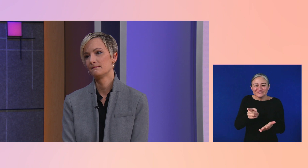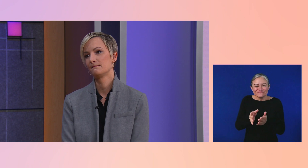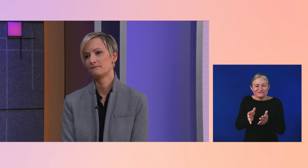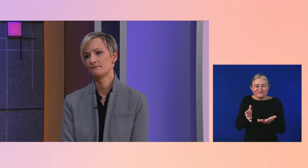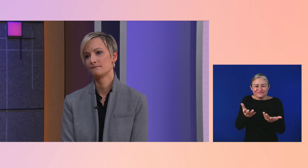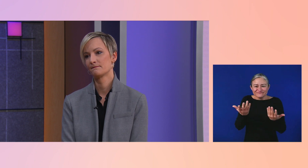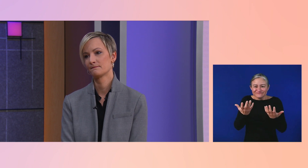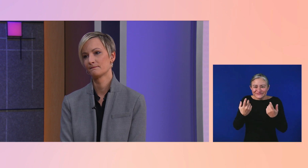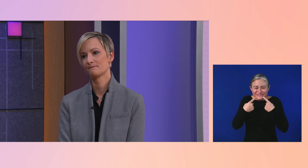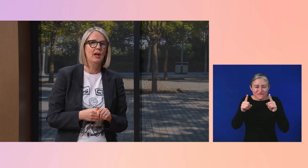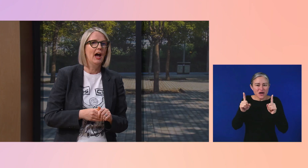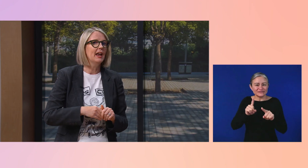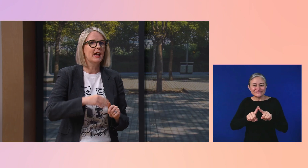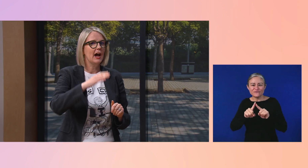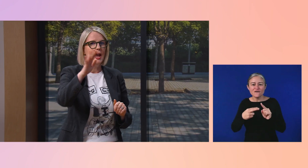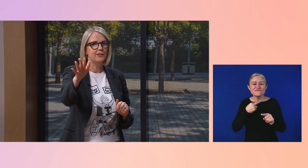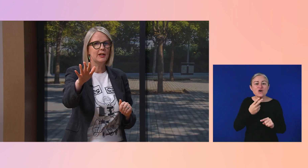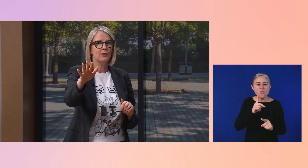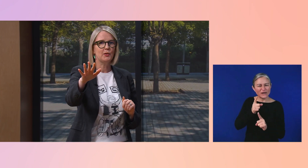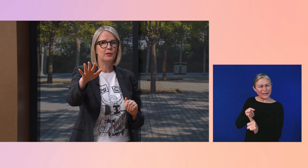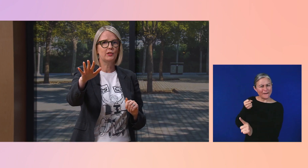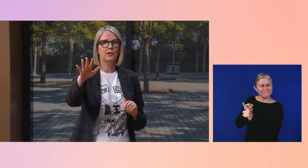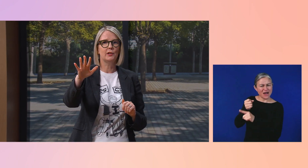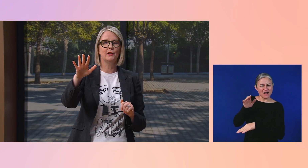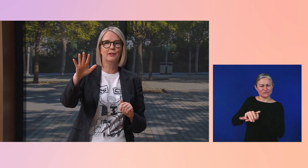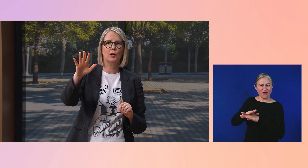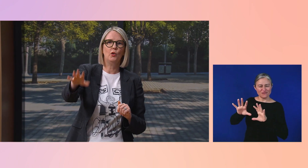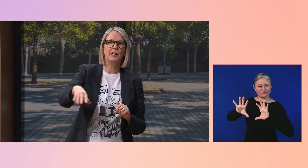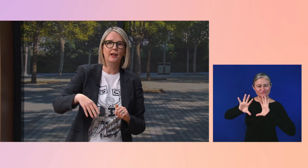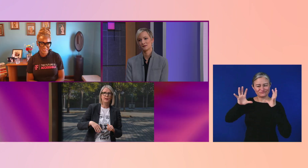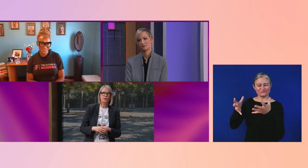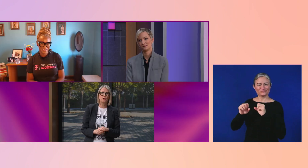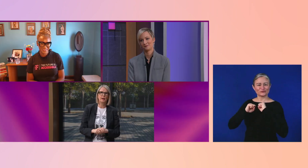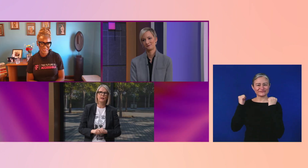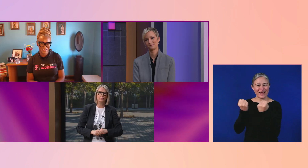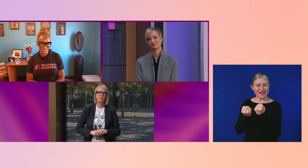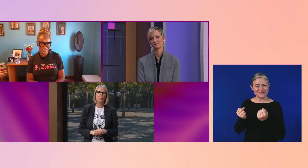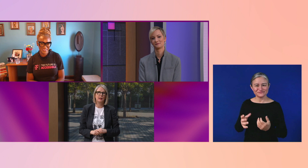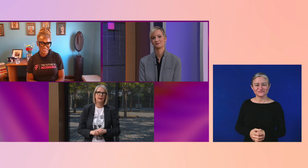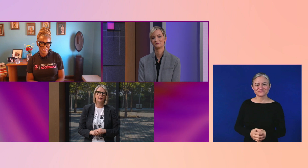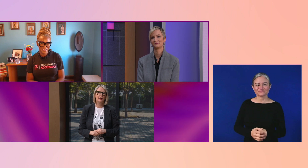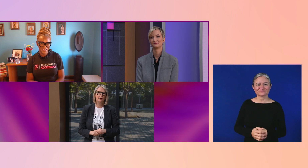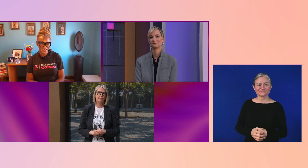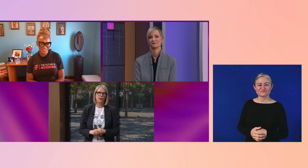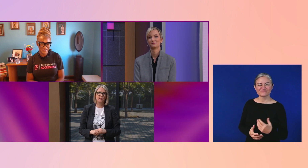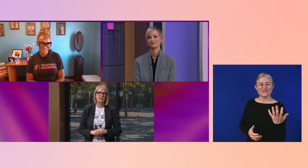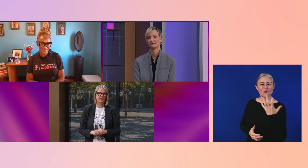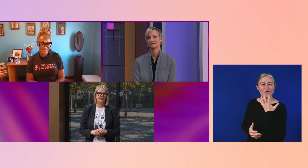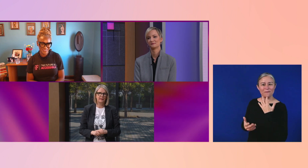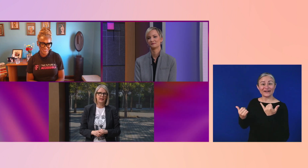It's incredible. I have to now throw to Claudia, she's joining us remotely from DC.